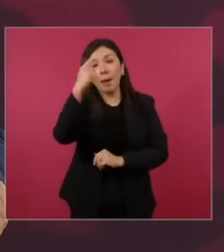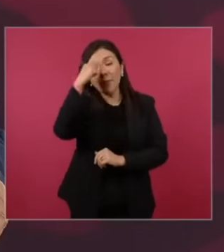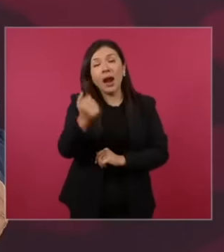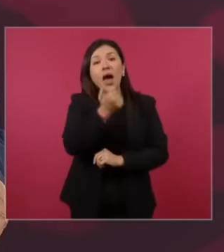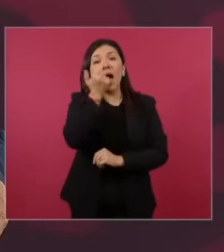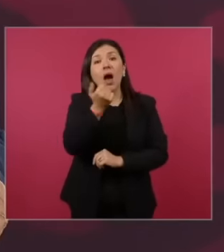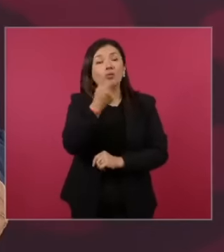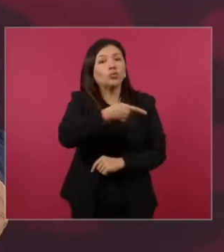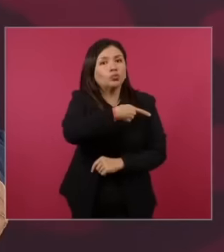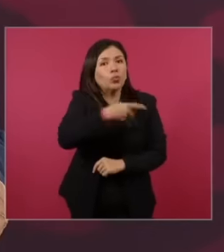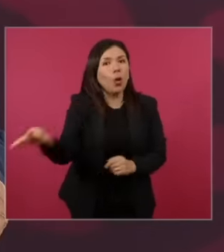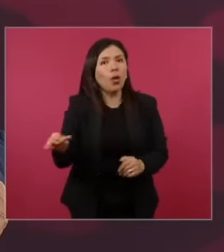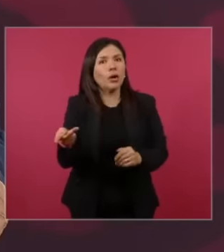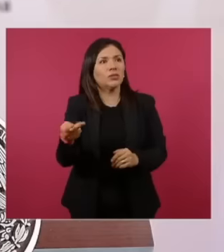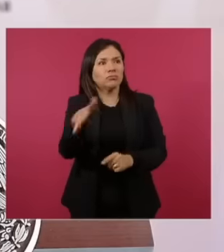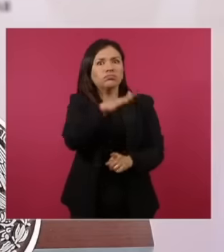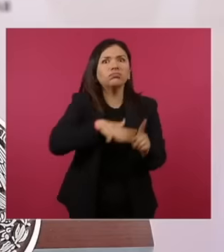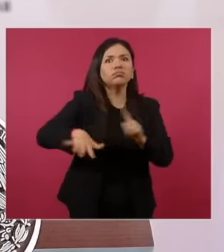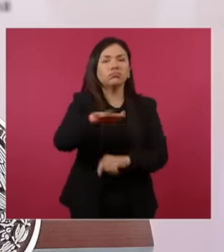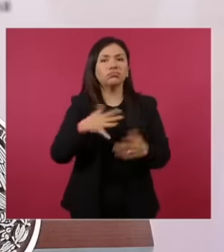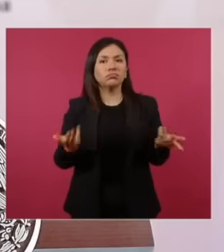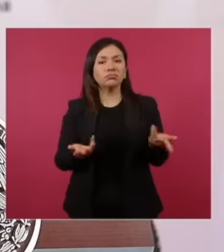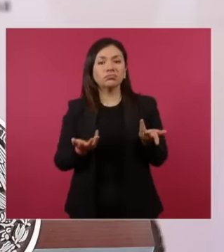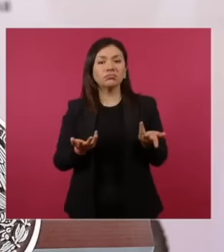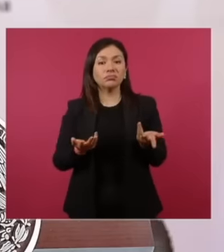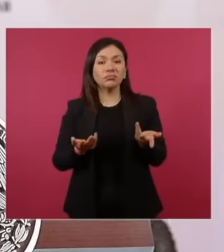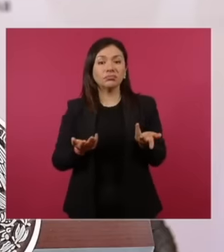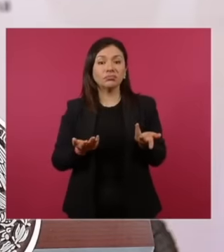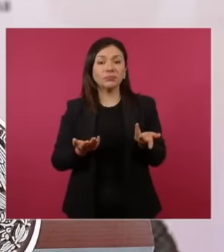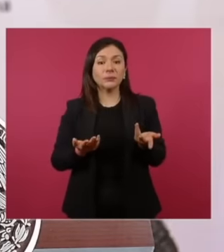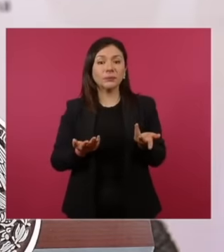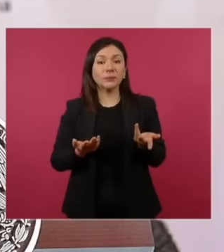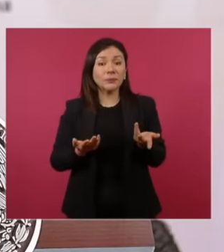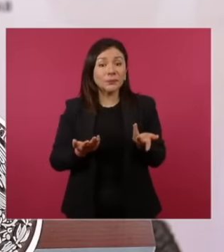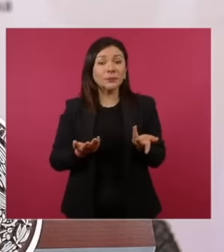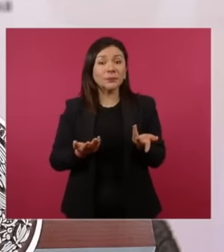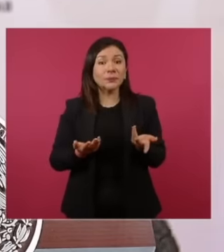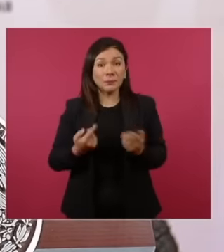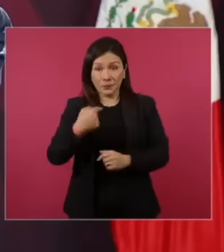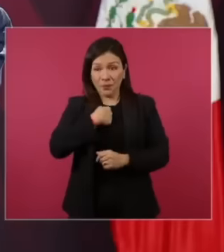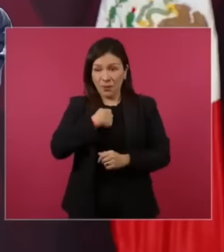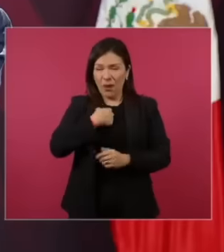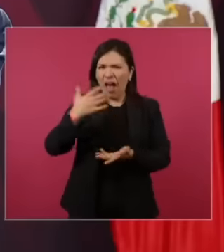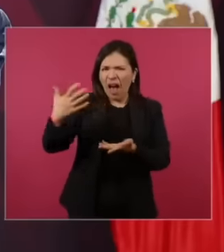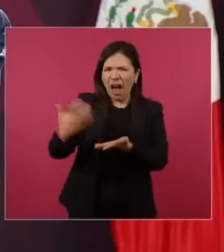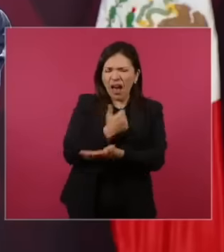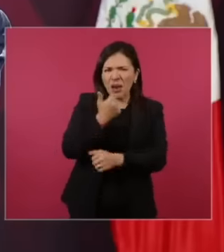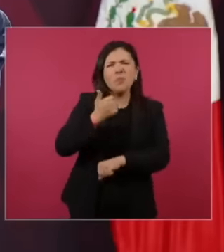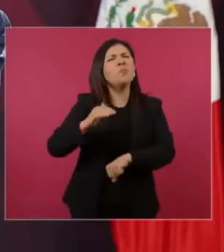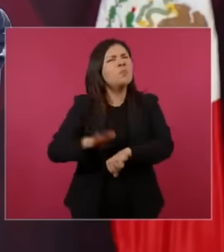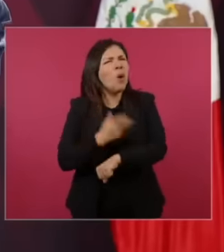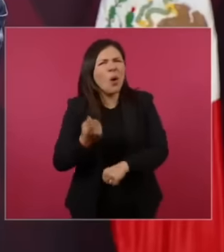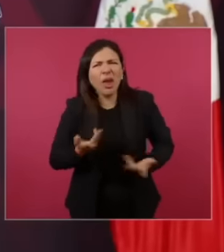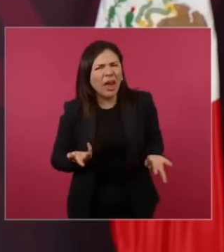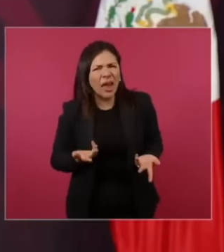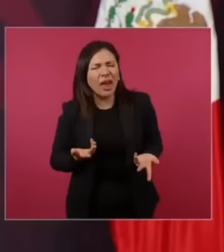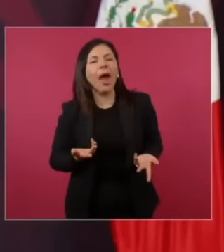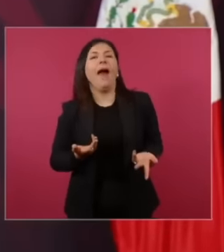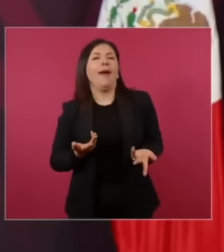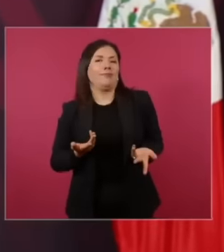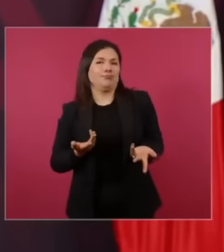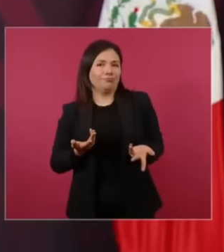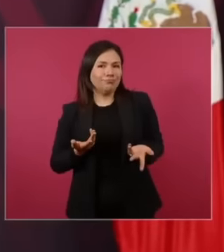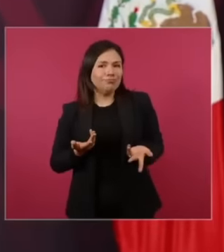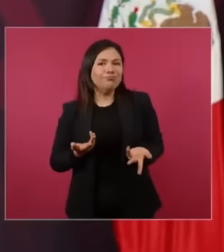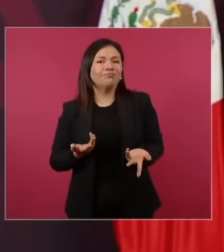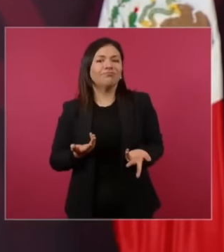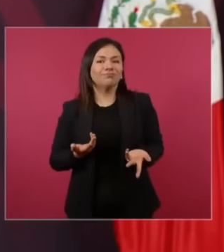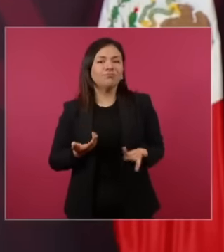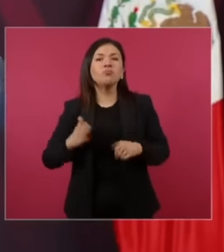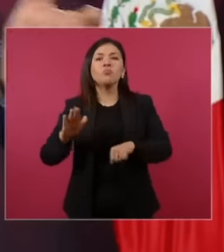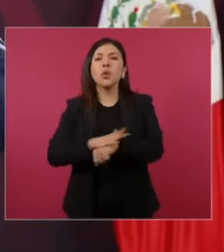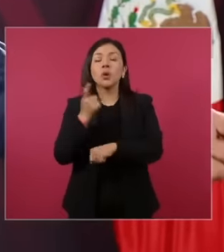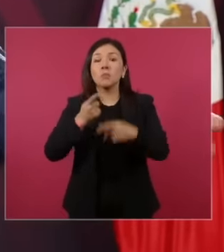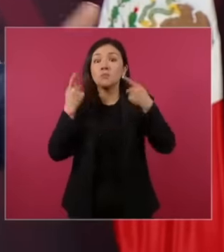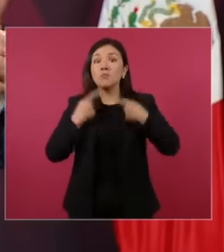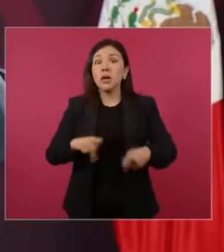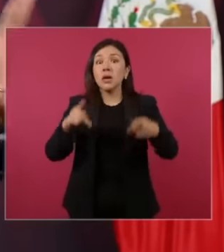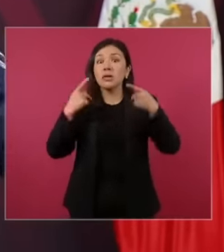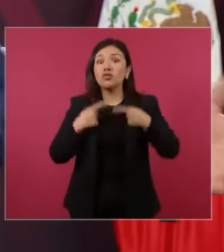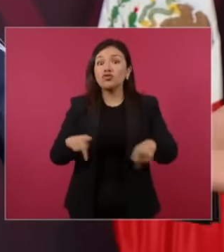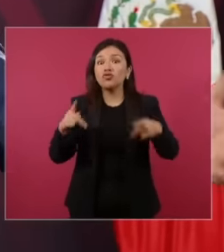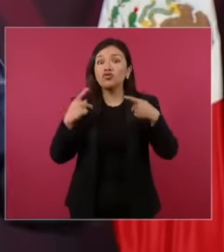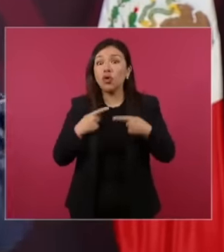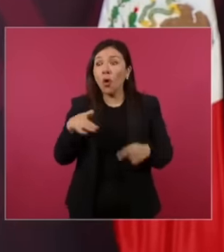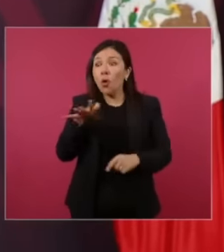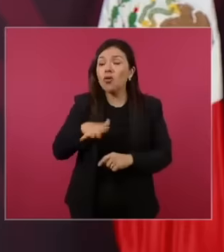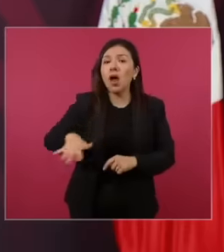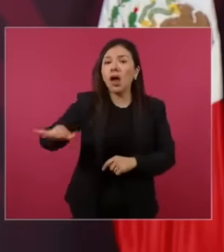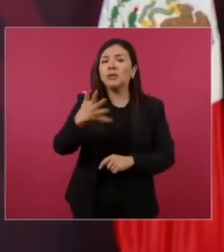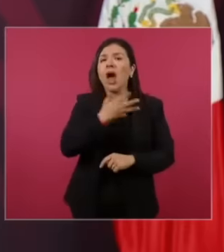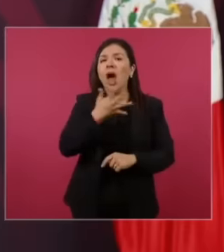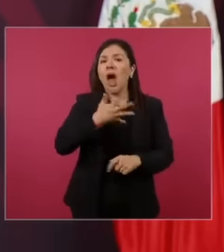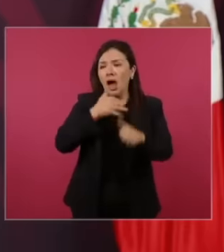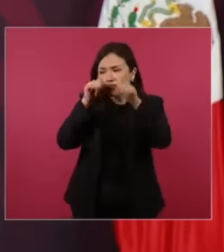poor students Why we won because people were cared for people